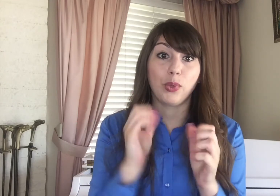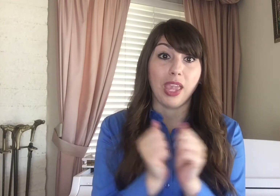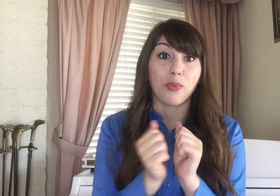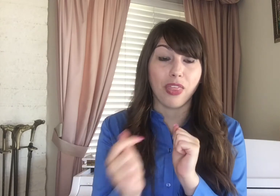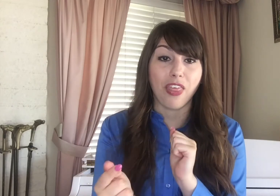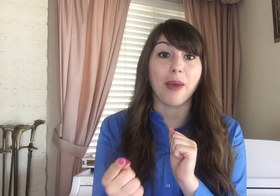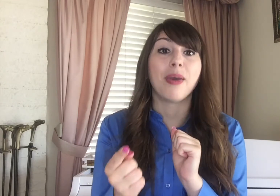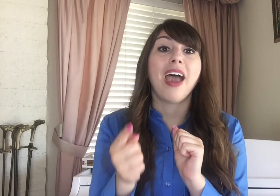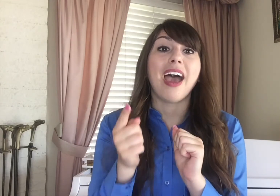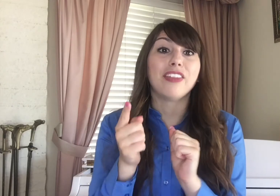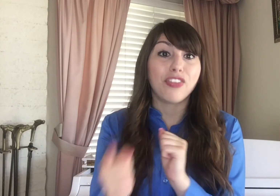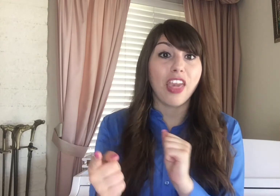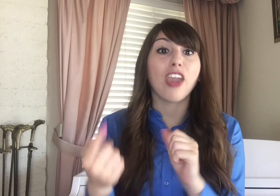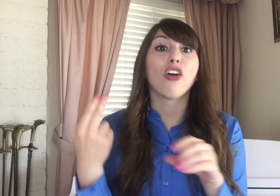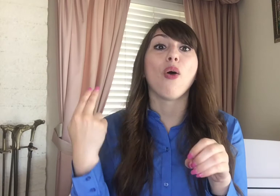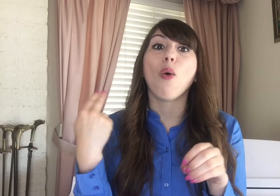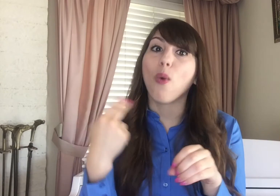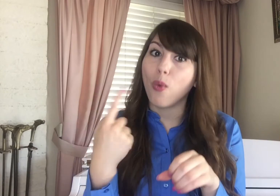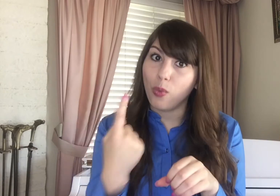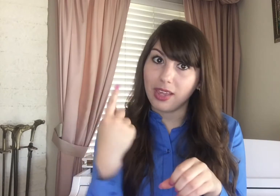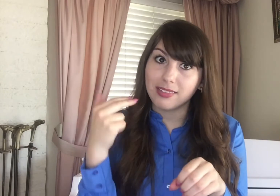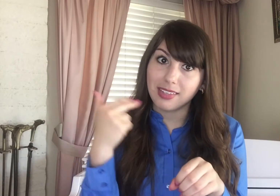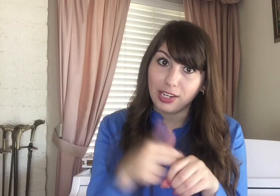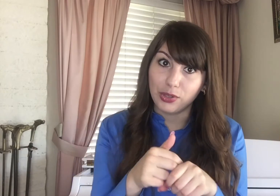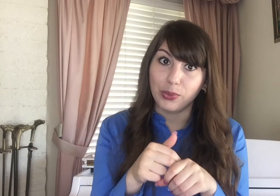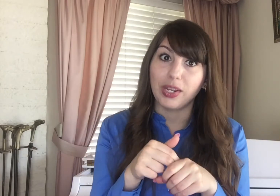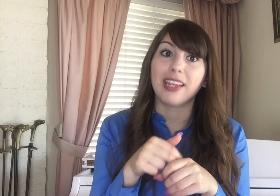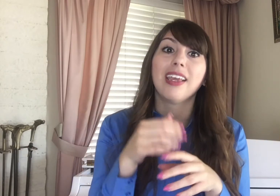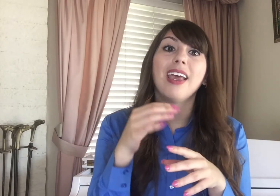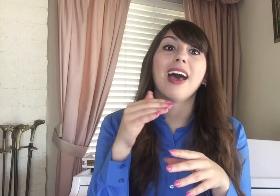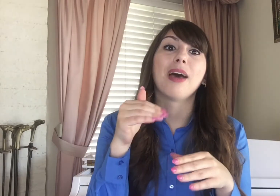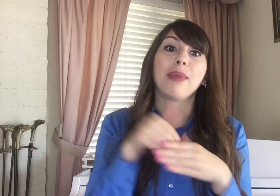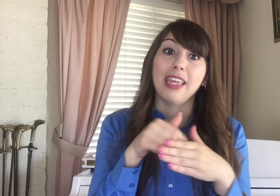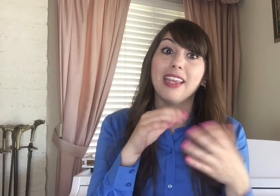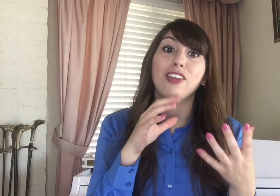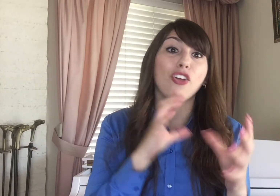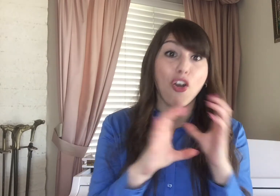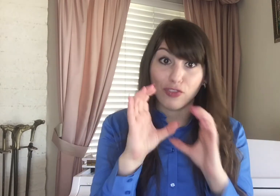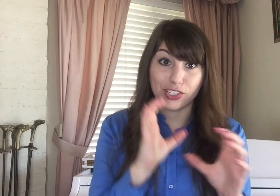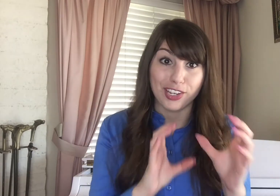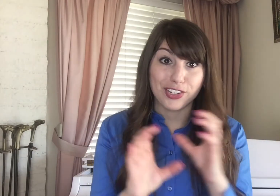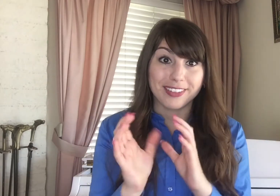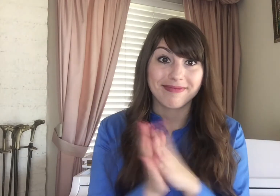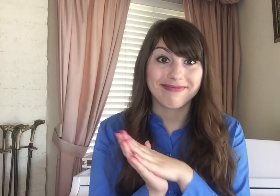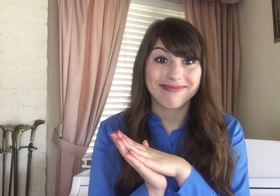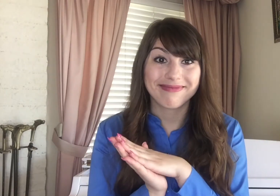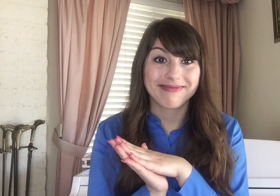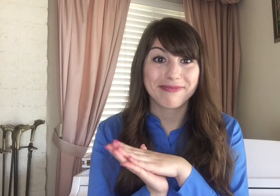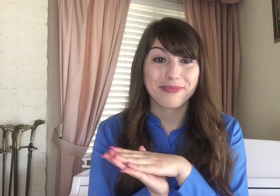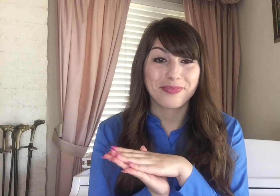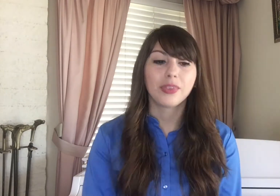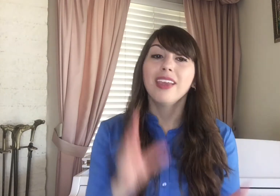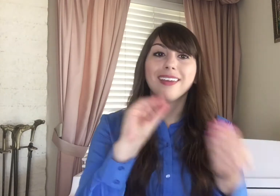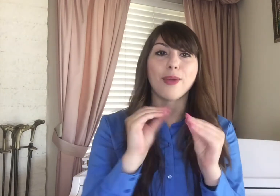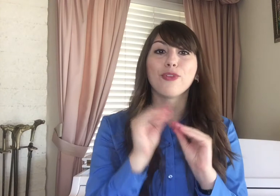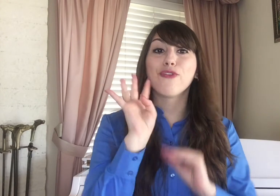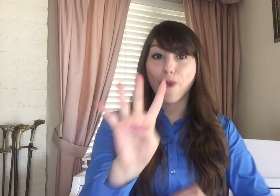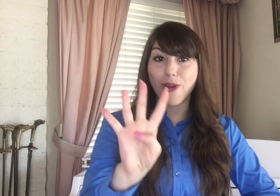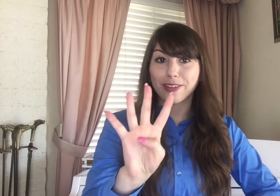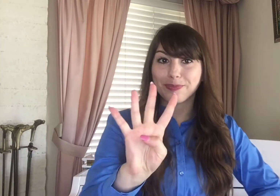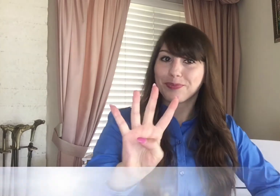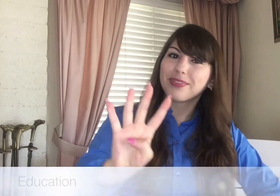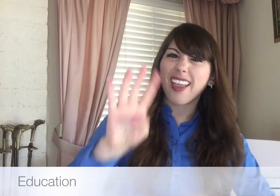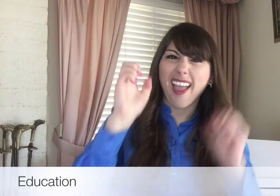with them, and that they are always included in the conversation. Number four,